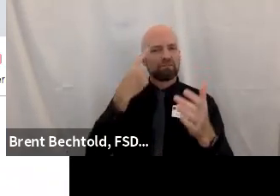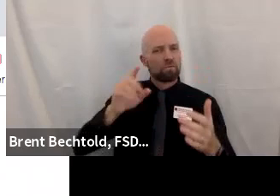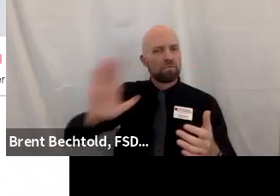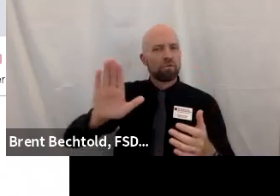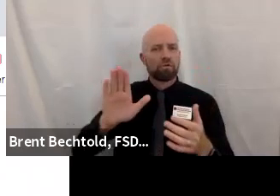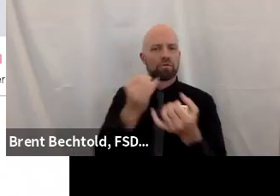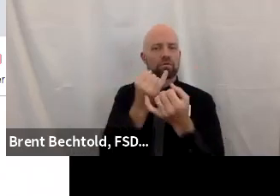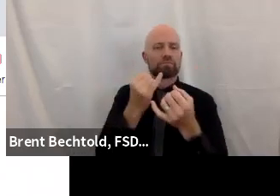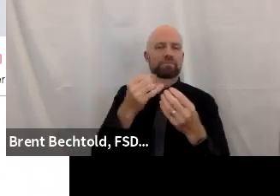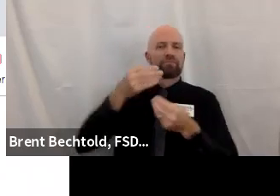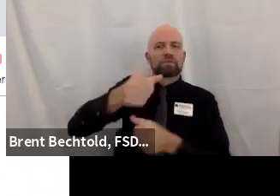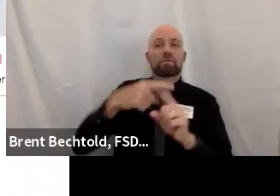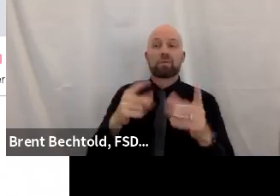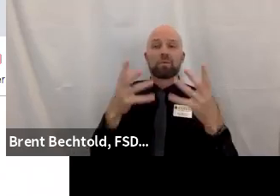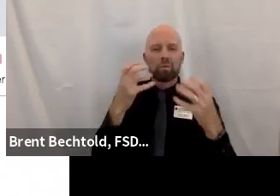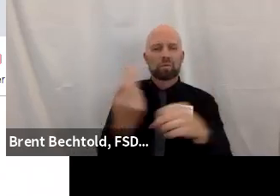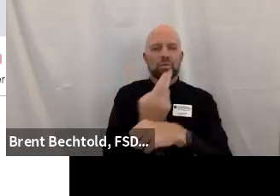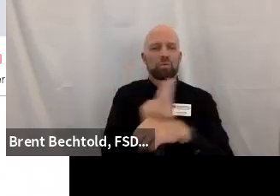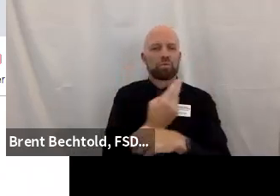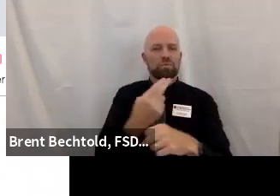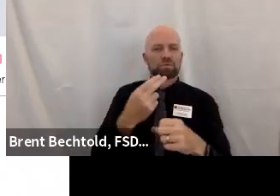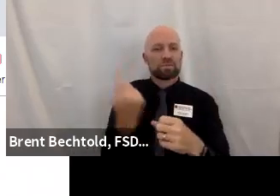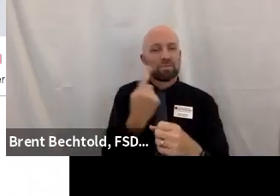And you can use any passage for their fluency.